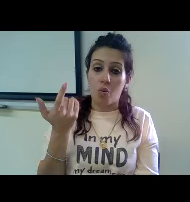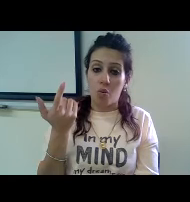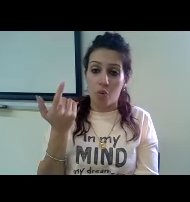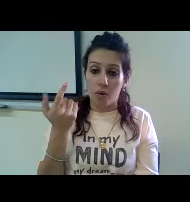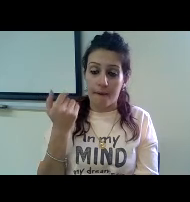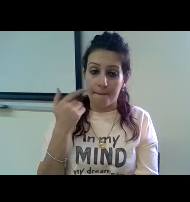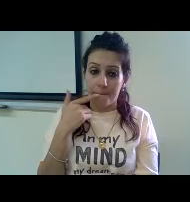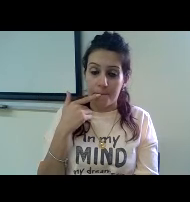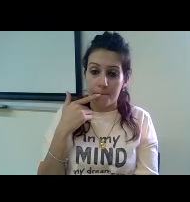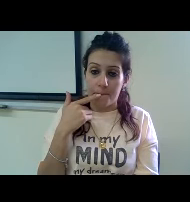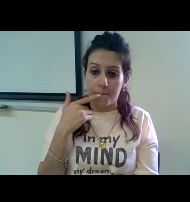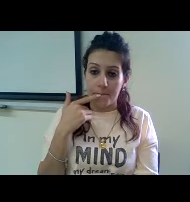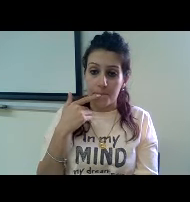Next, please.